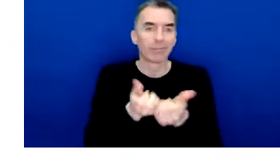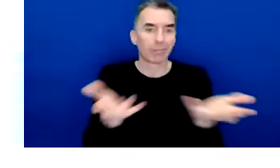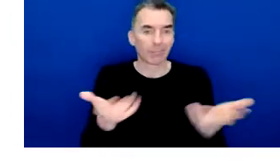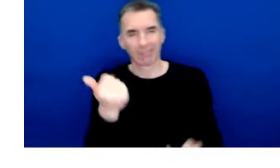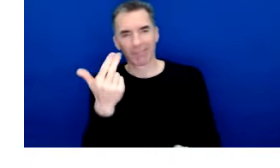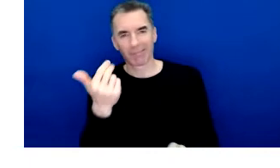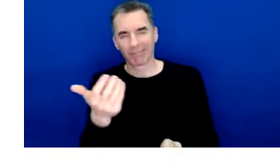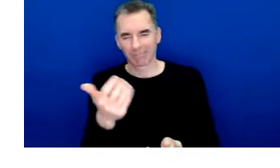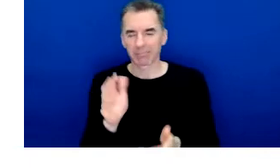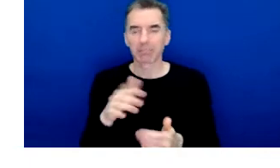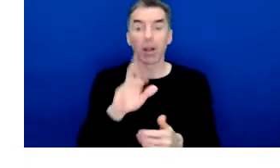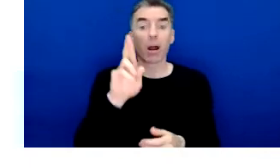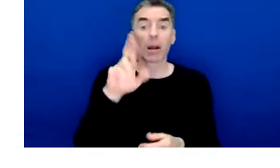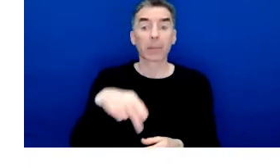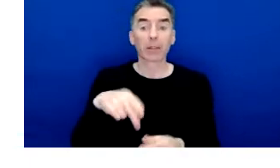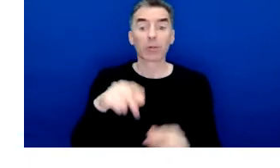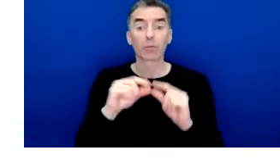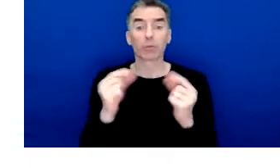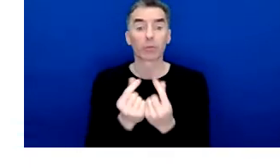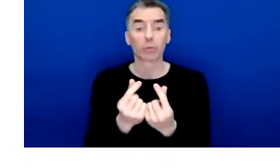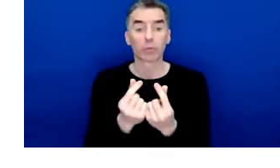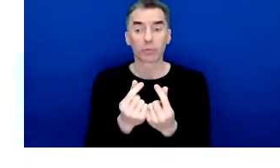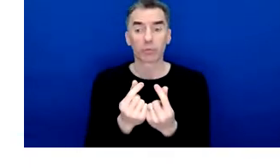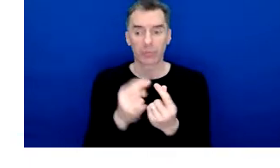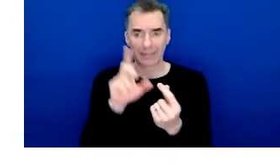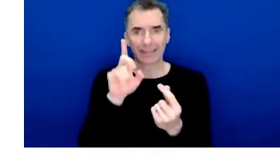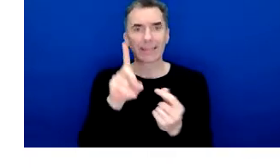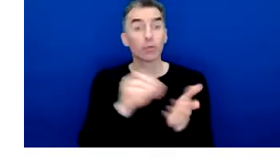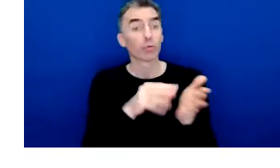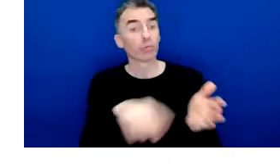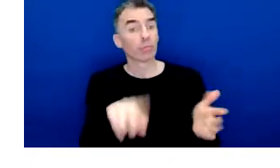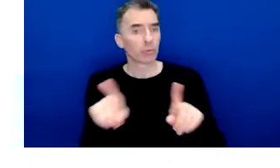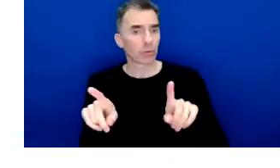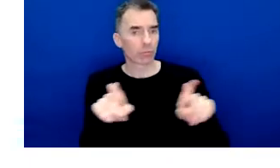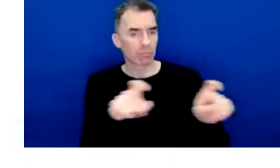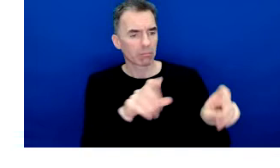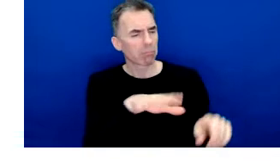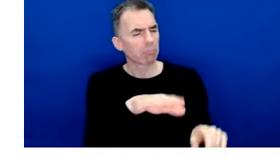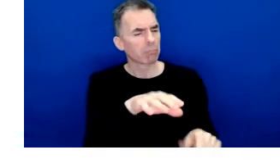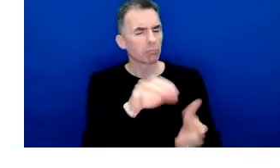The RP group surveyed students and asked them to define student success